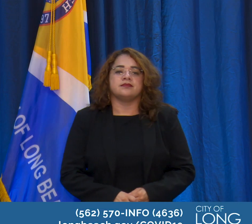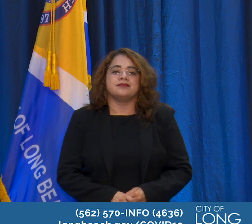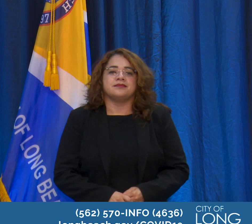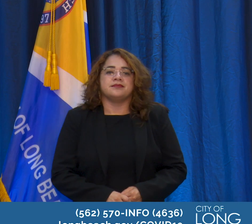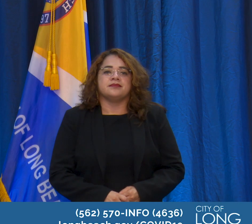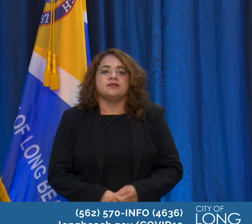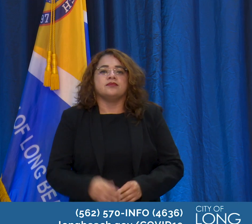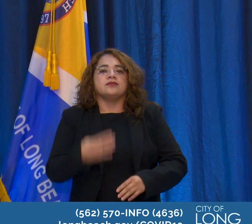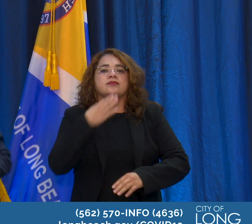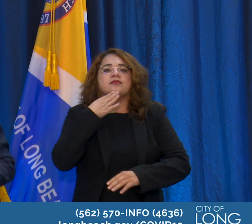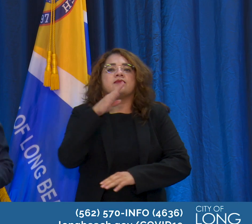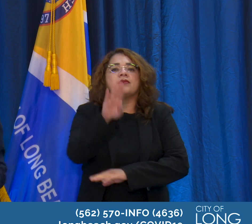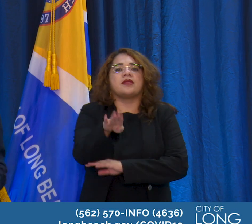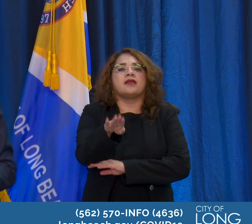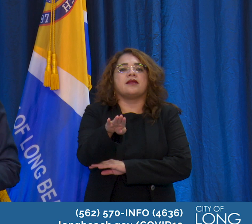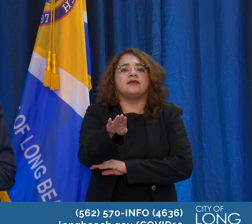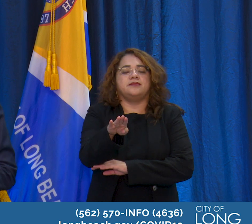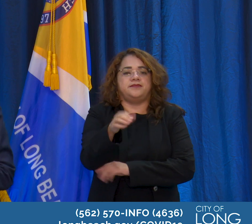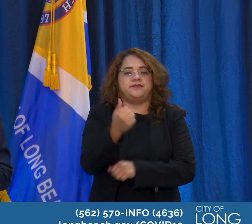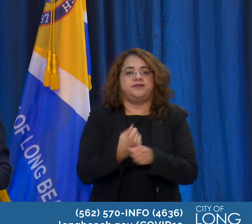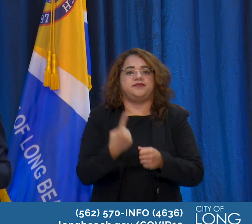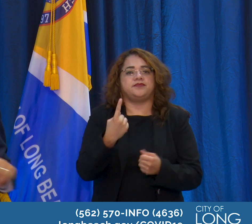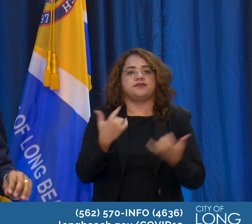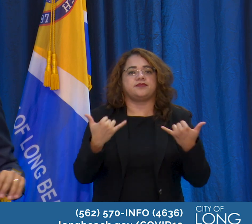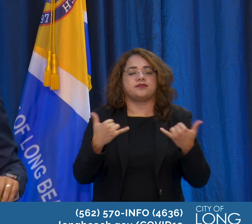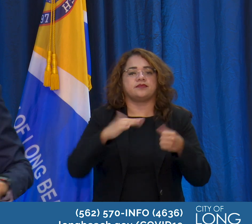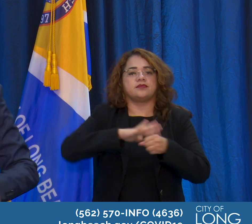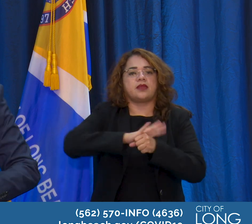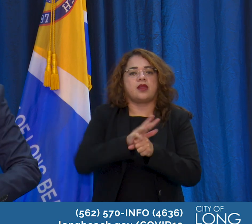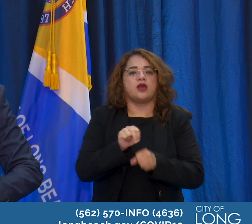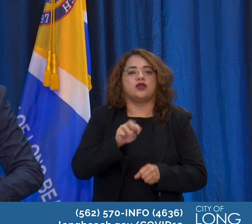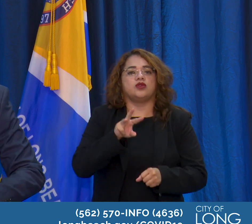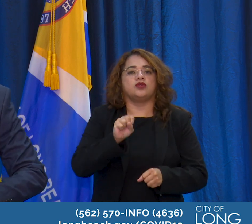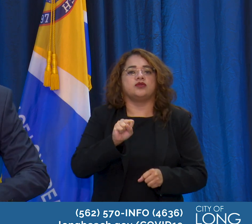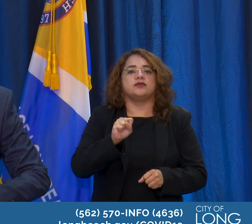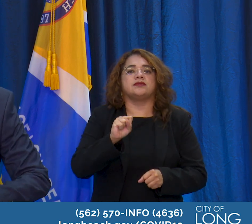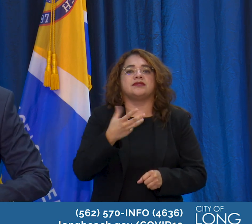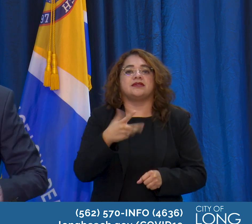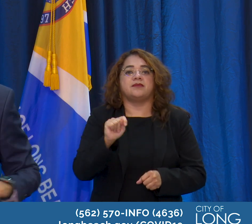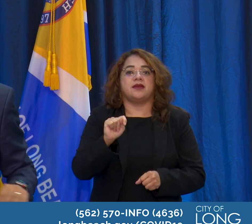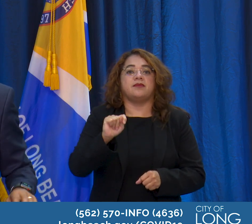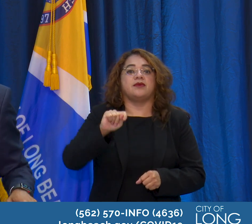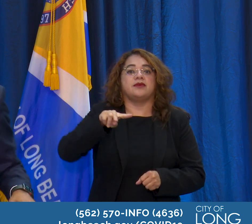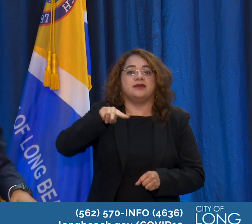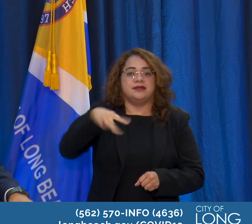Good afternoon everybody. Today is our briefing for September the 2nd, 2020.